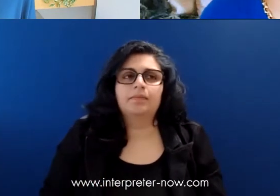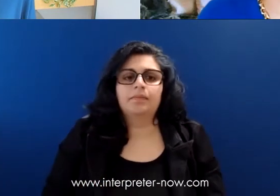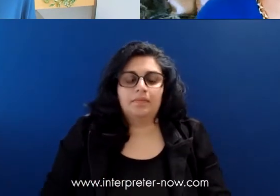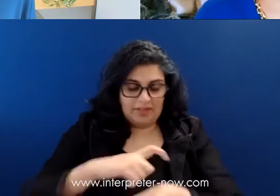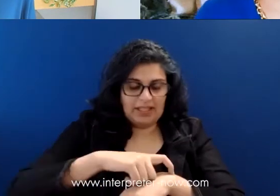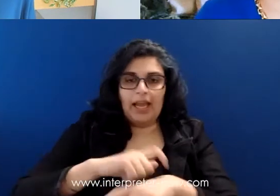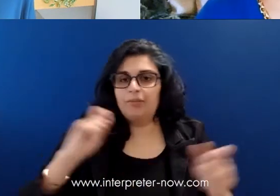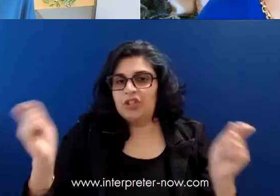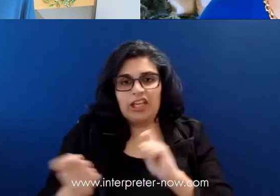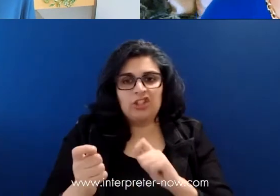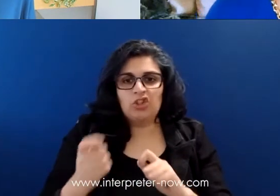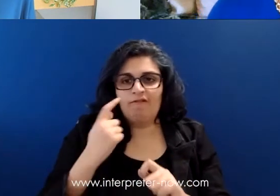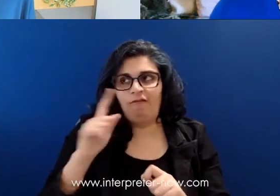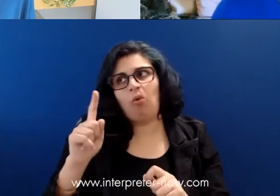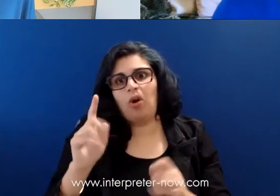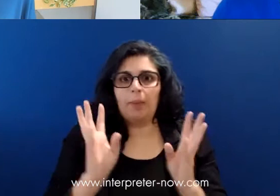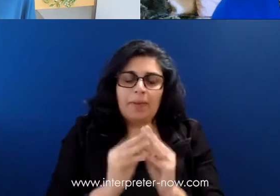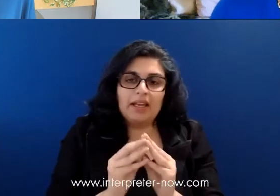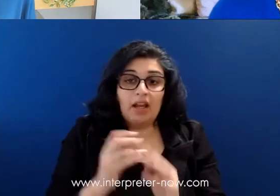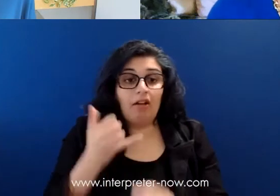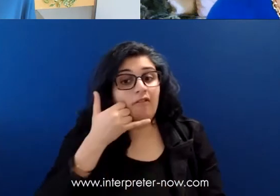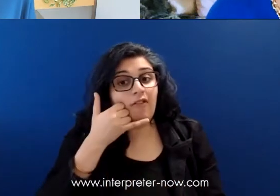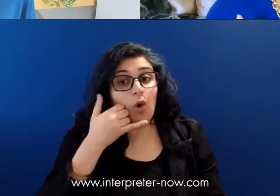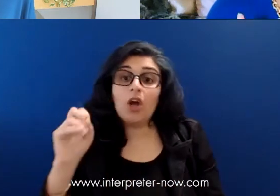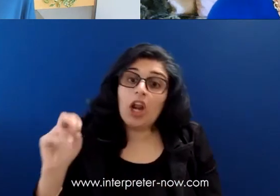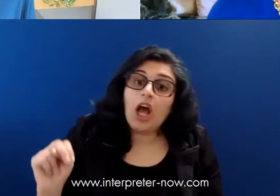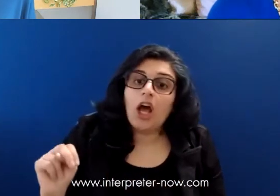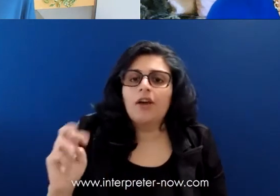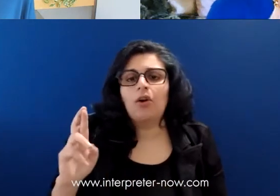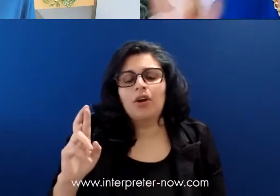to have your phone on, if you need to rejigger your day, if you just need to not have this